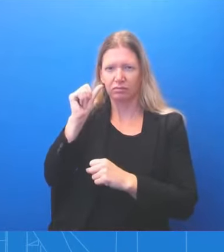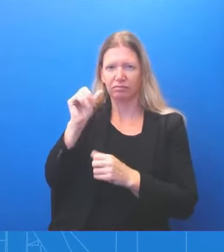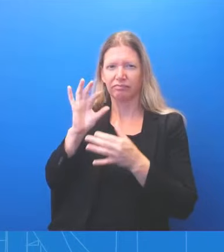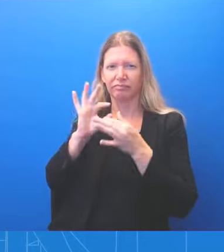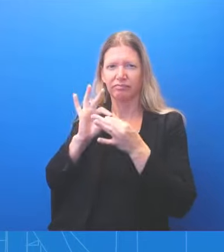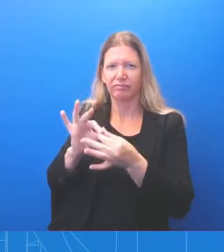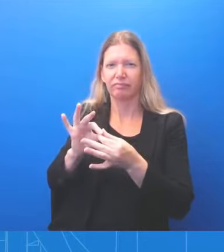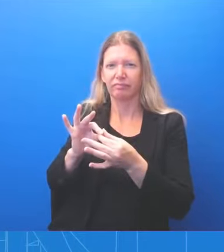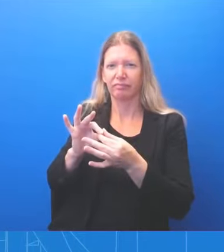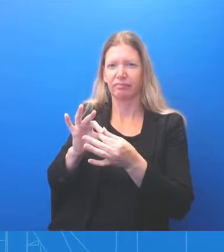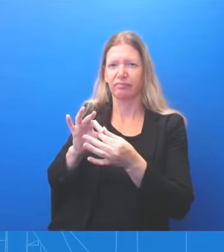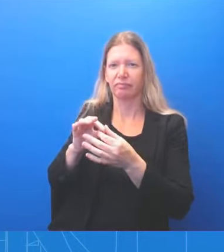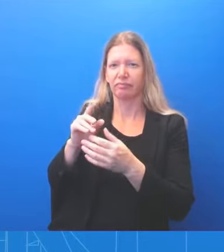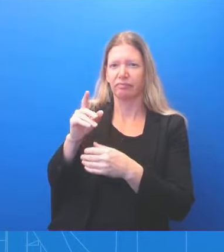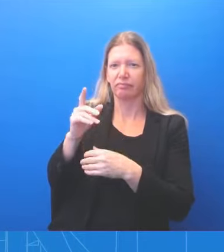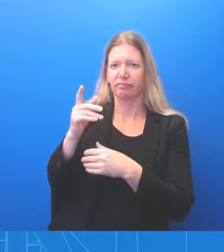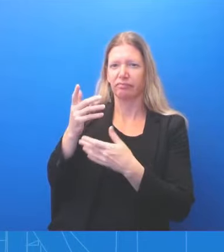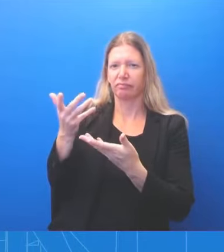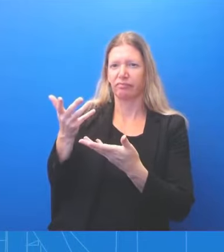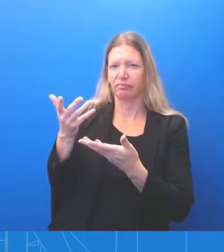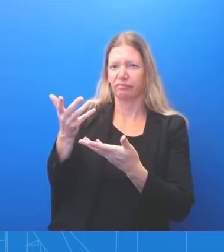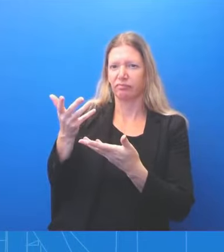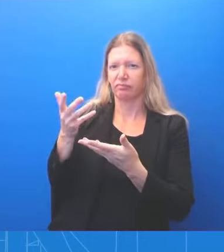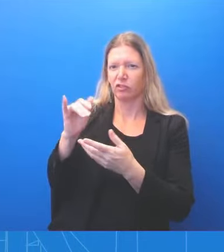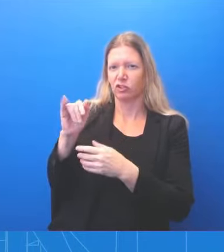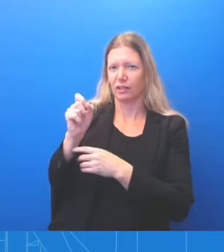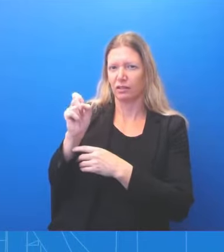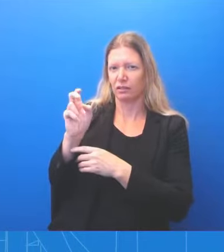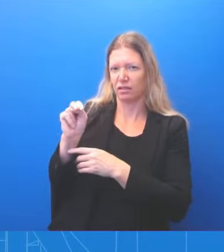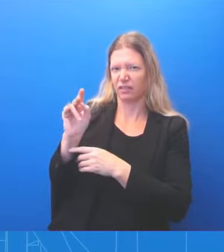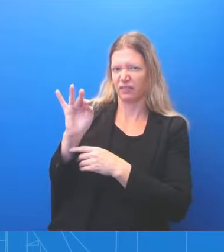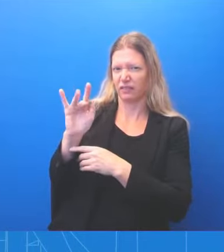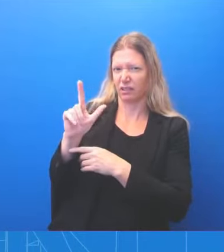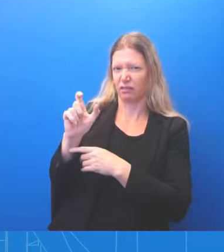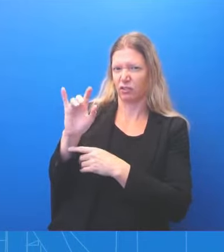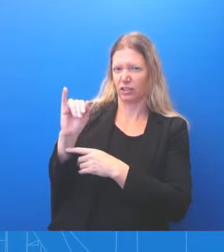Did he just mean at the top of his remarks later this afternoon? Or is he planning to travel to Jacksonville?